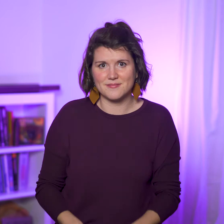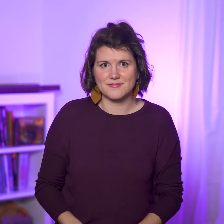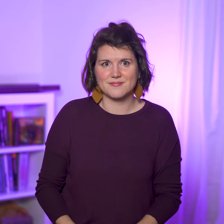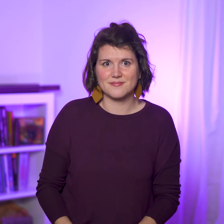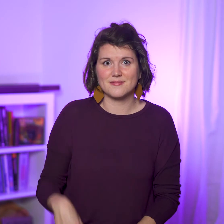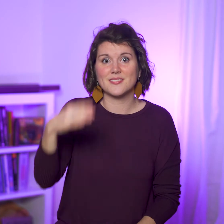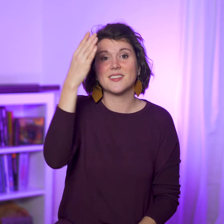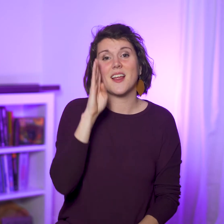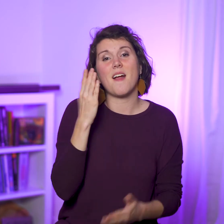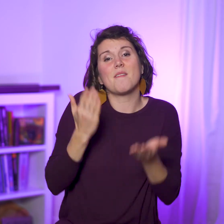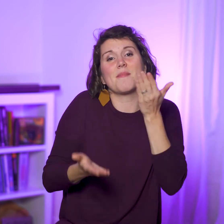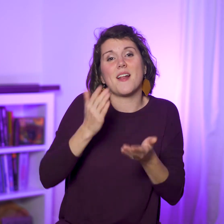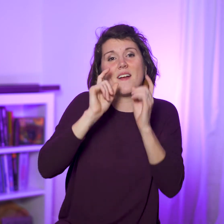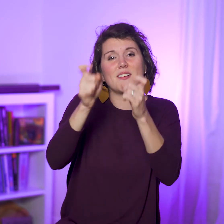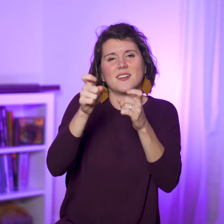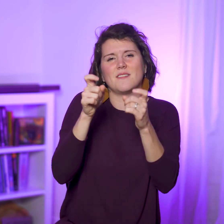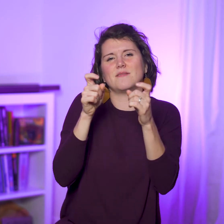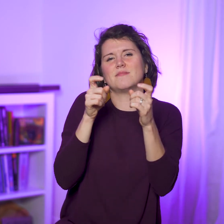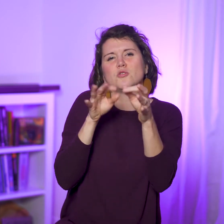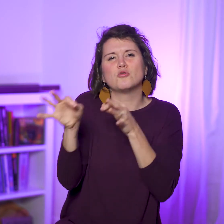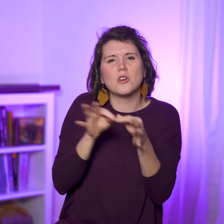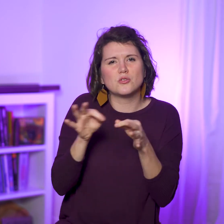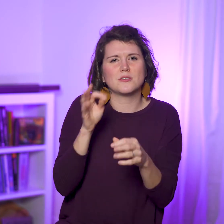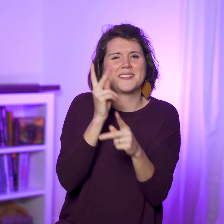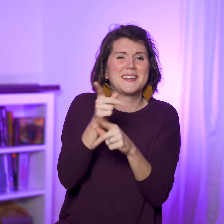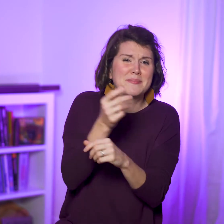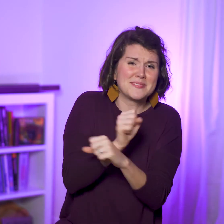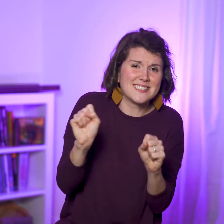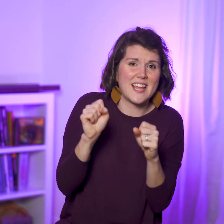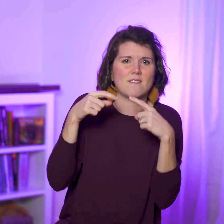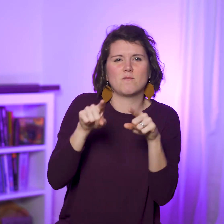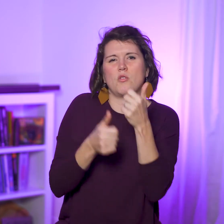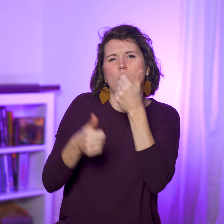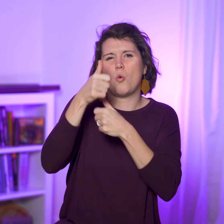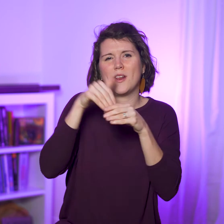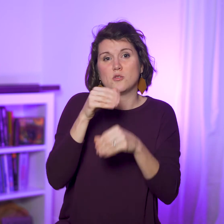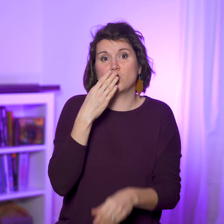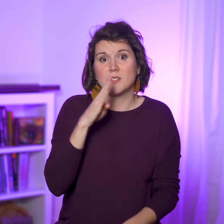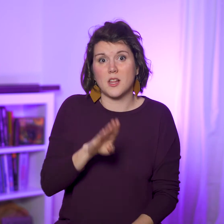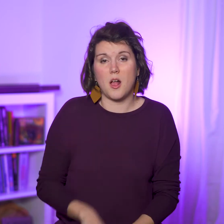God may have given these instructions to keep them safe from the authorities in Jerusalem